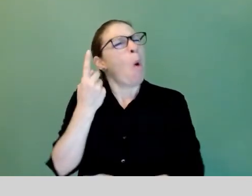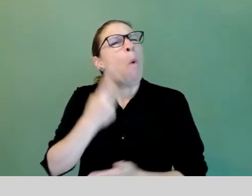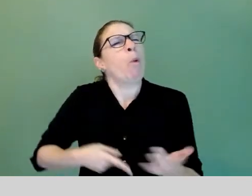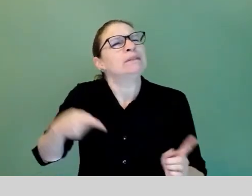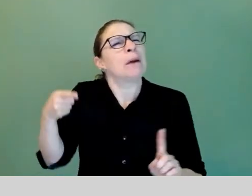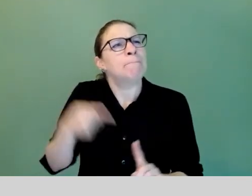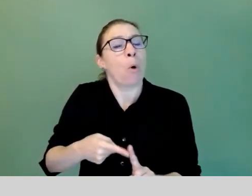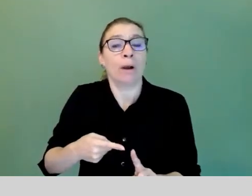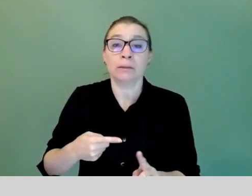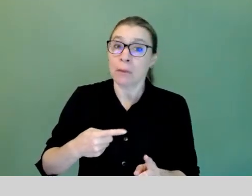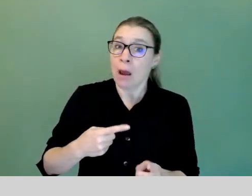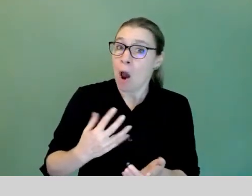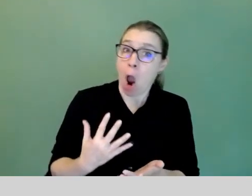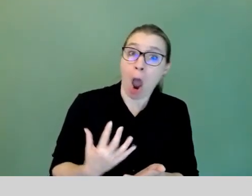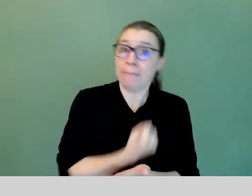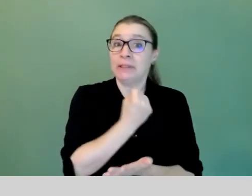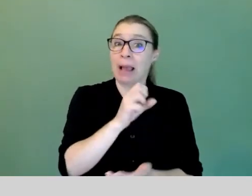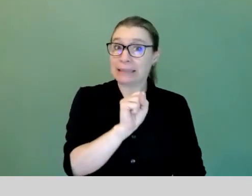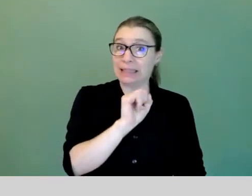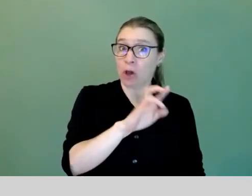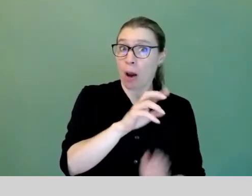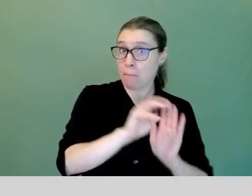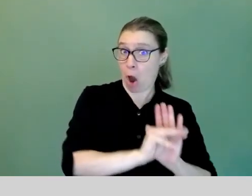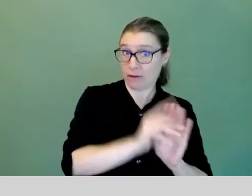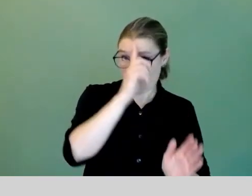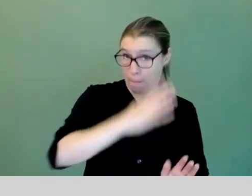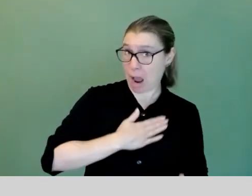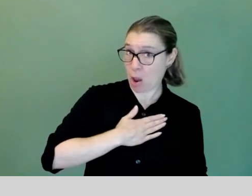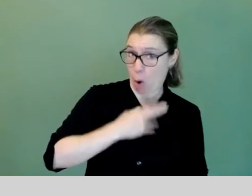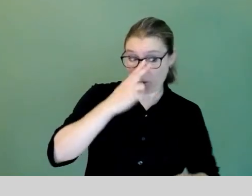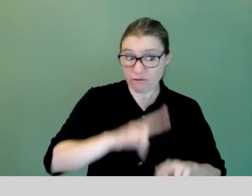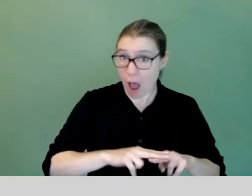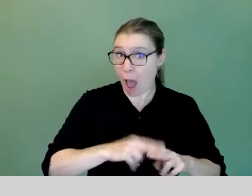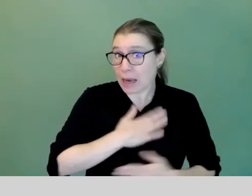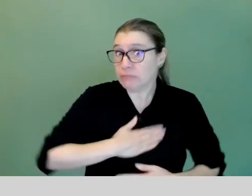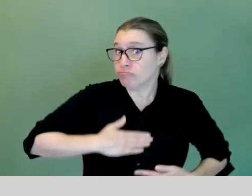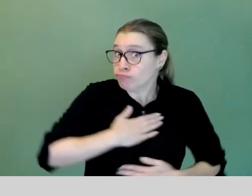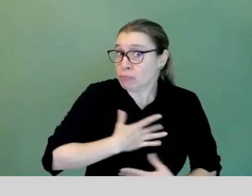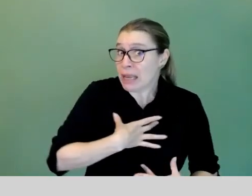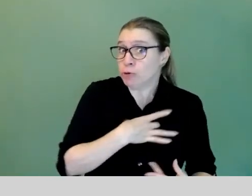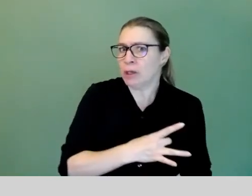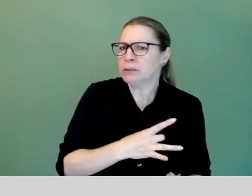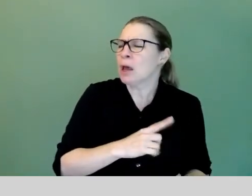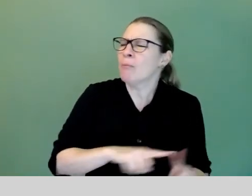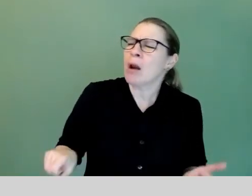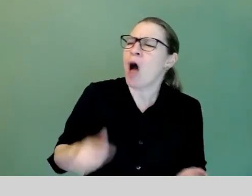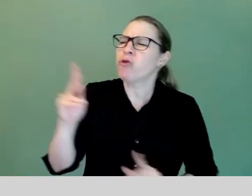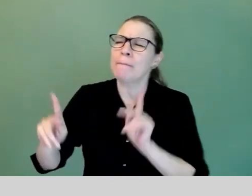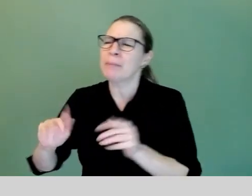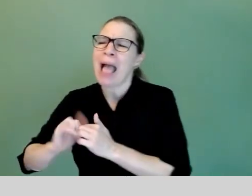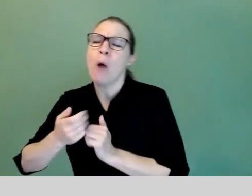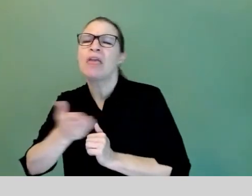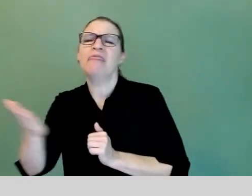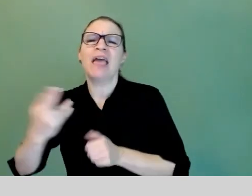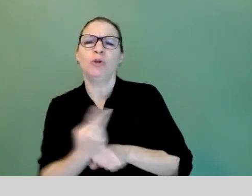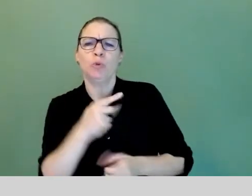Other than optimizing SIR models for my own fun and interest. How can others use this tool?